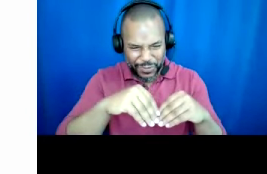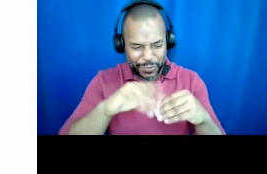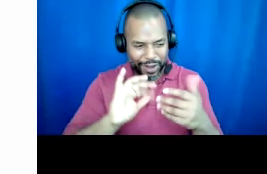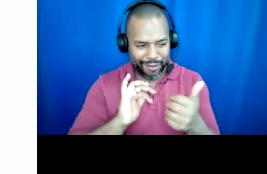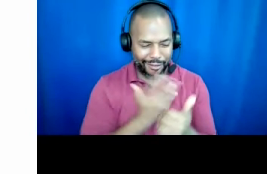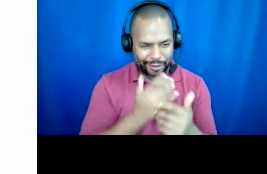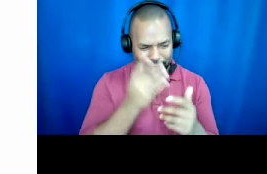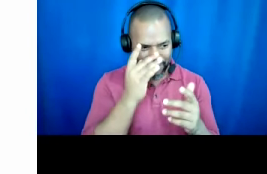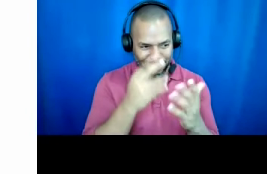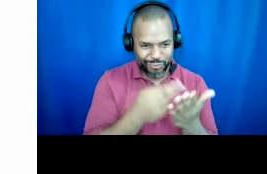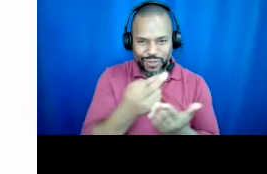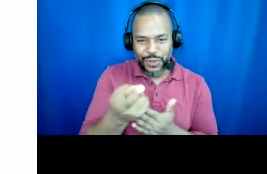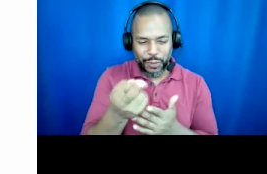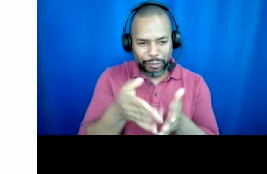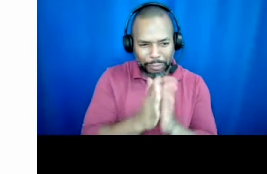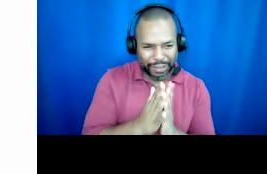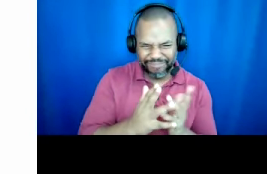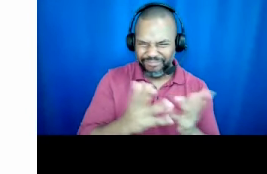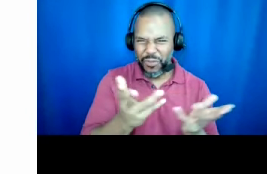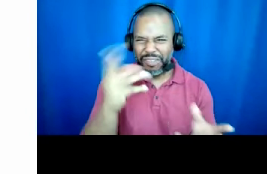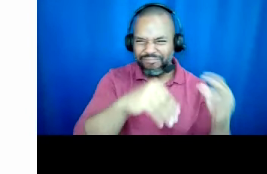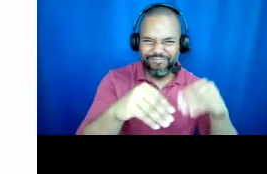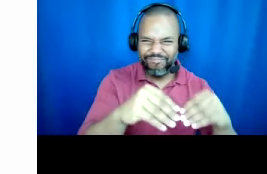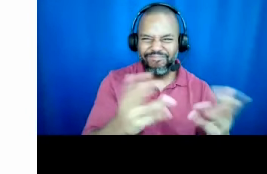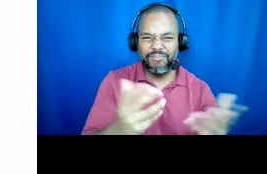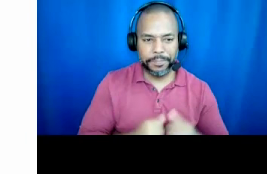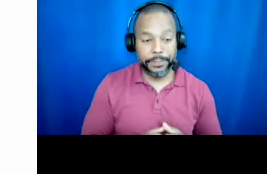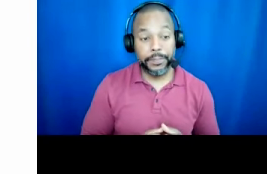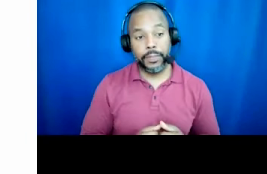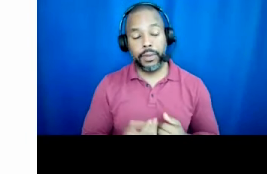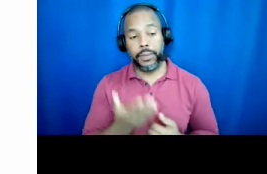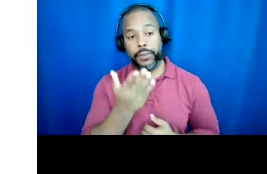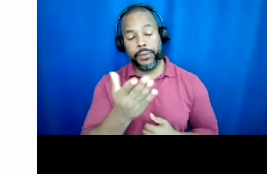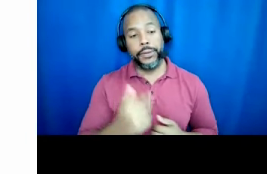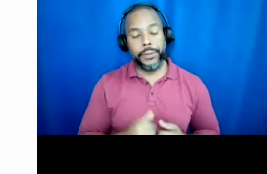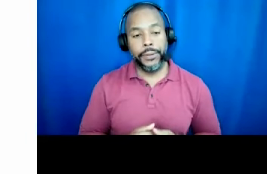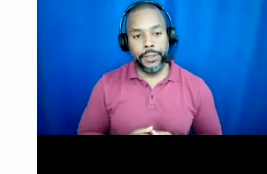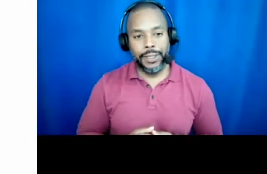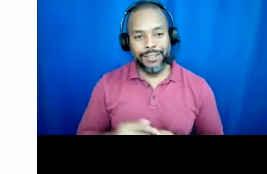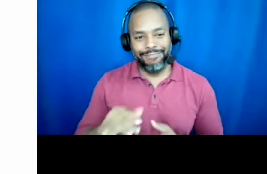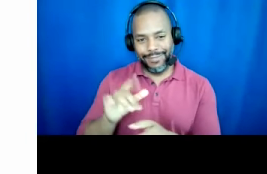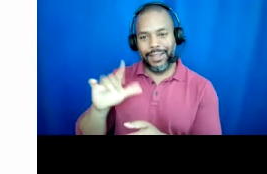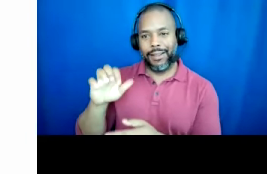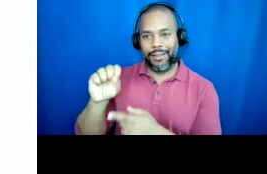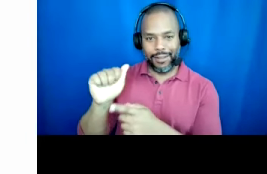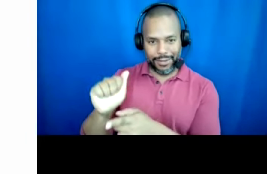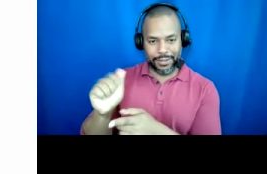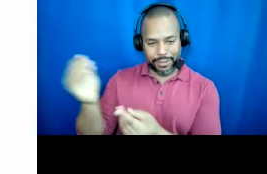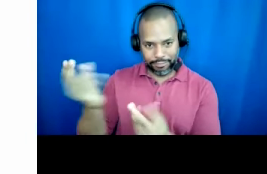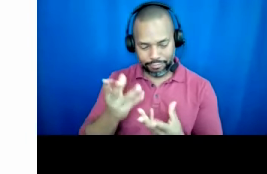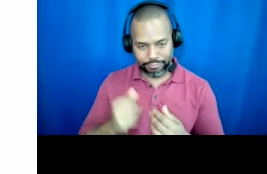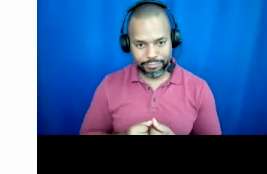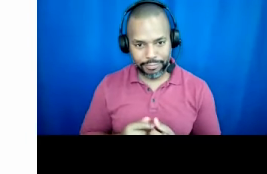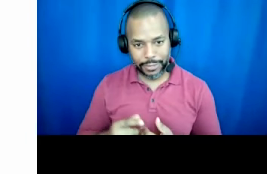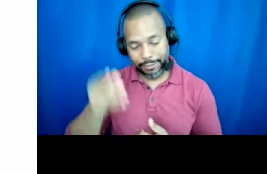So we did here and again as Lisa mentioned upstream, hats off to Carol who really did a great job